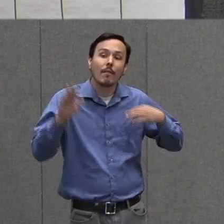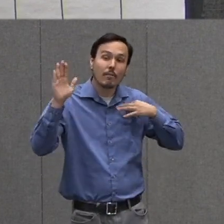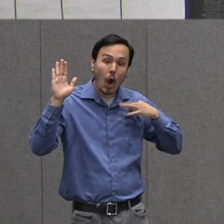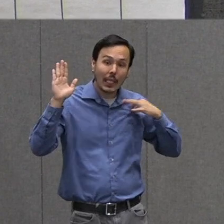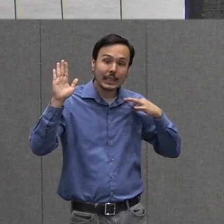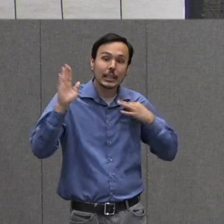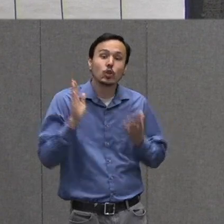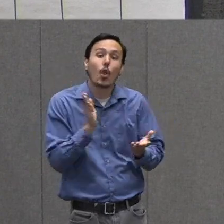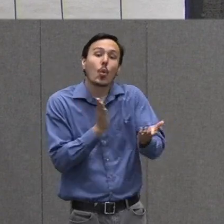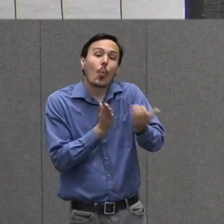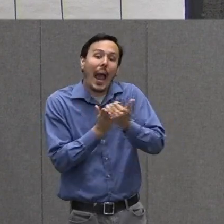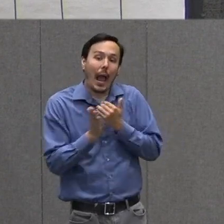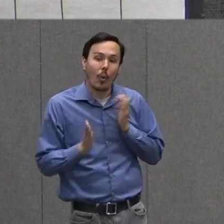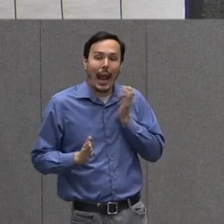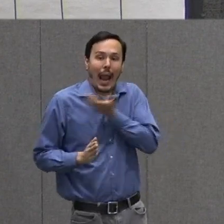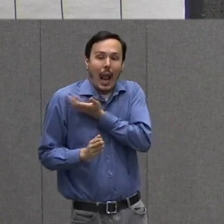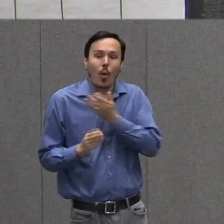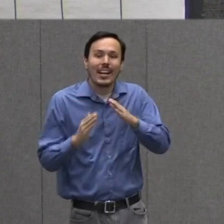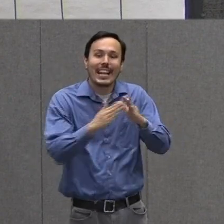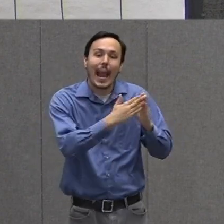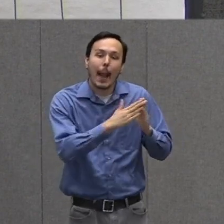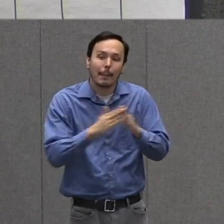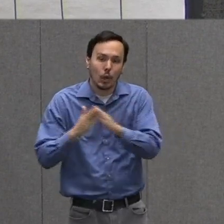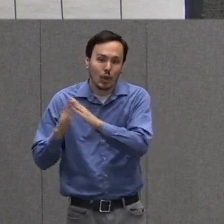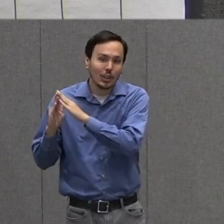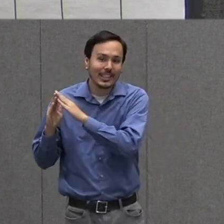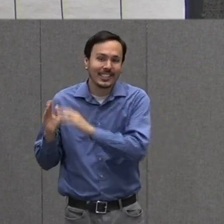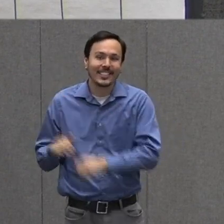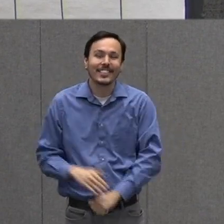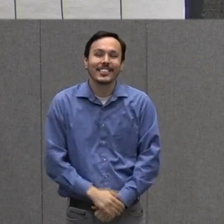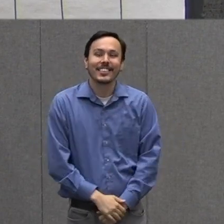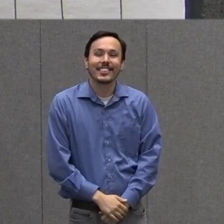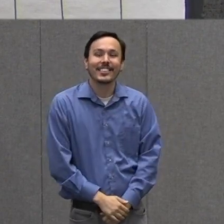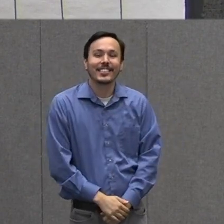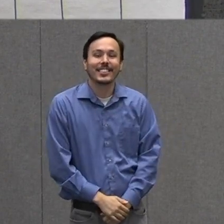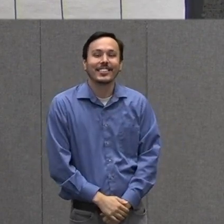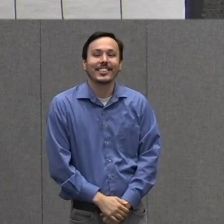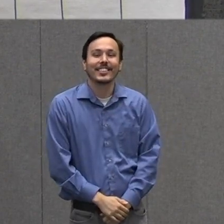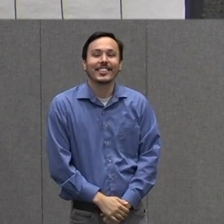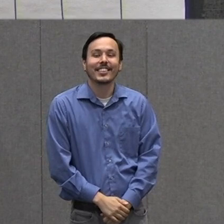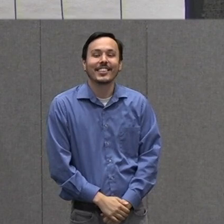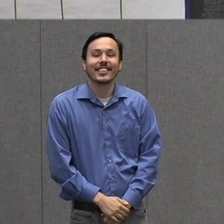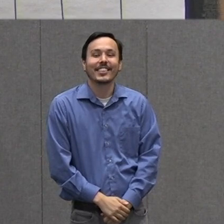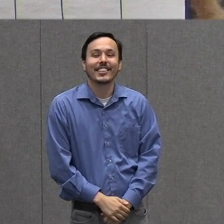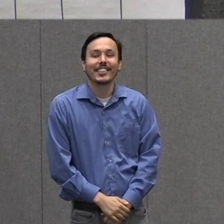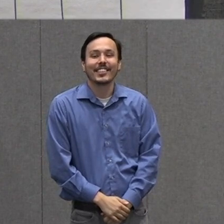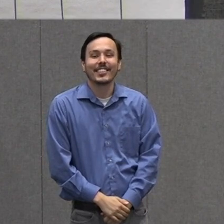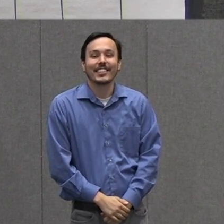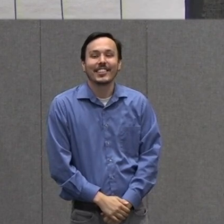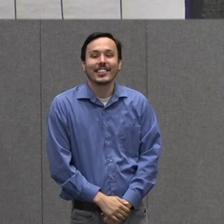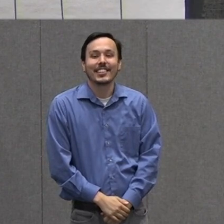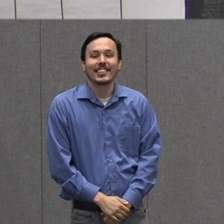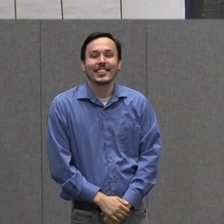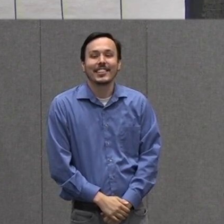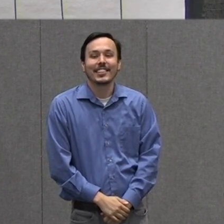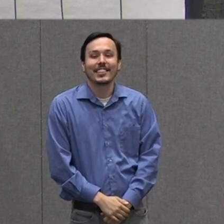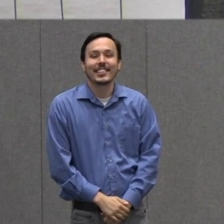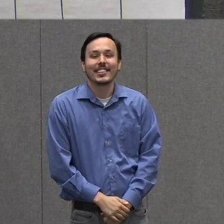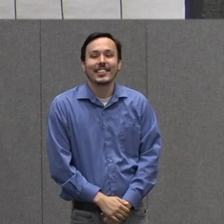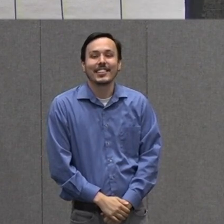Volunteers throughout our neighborhoods.